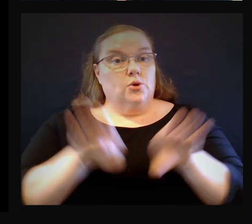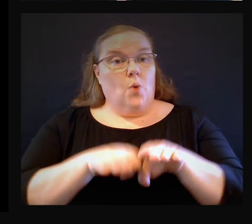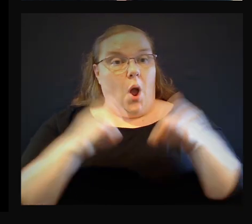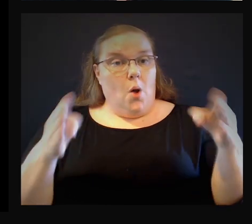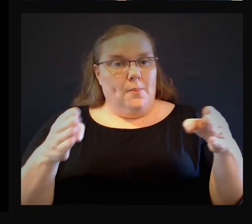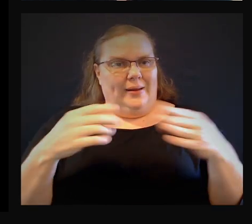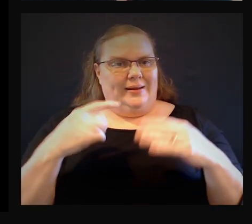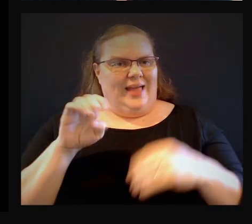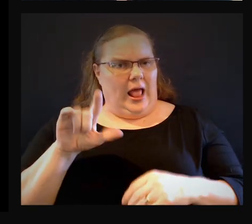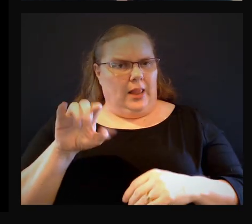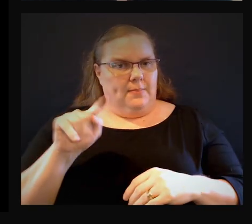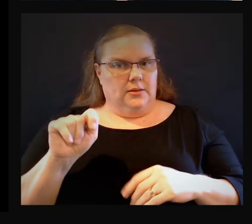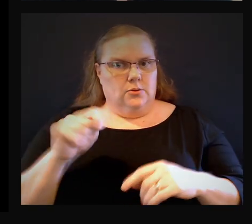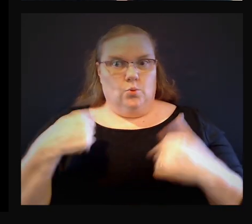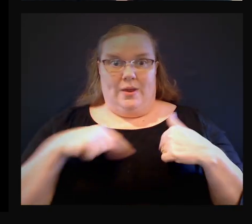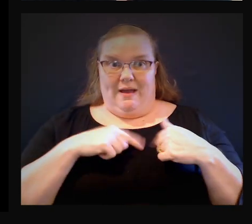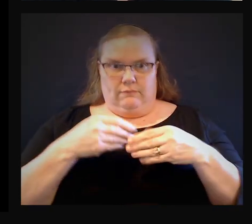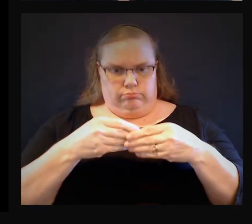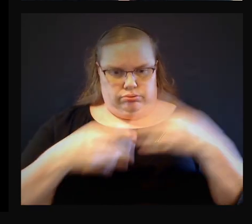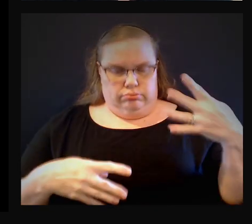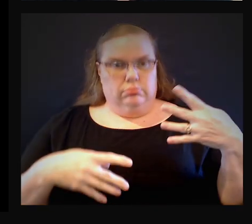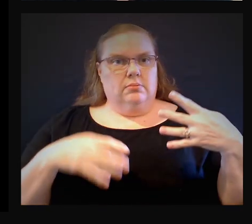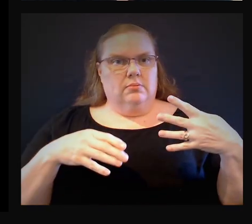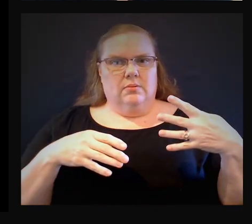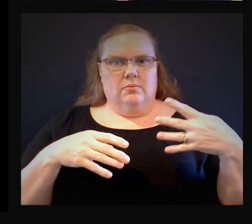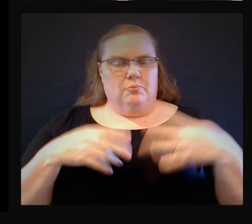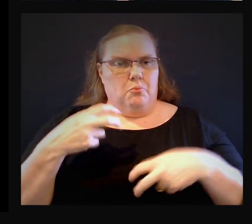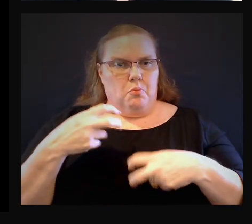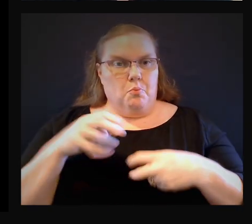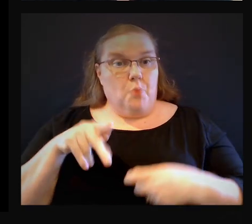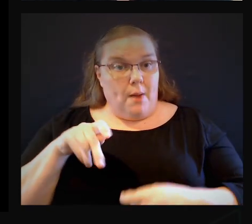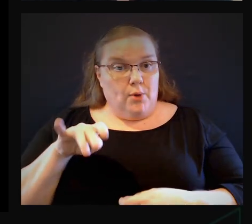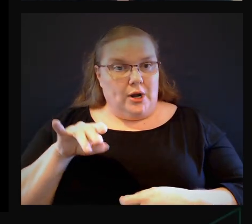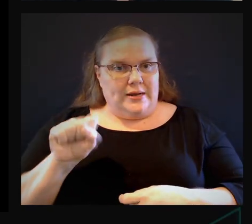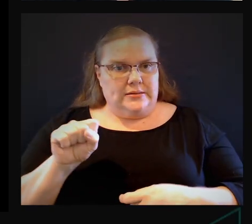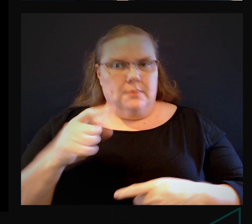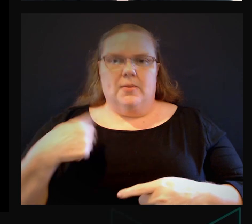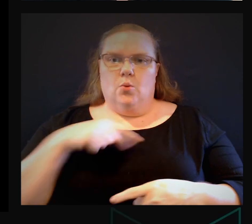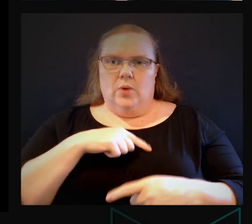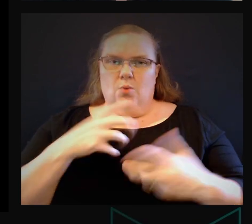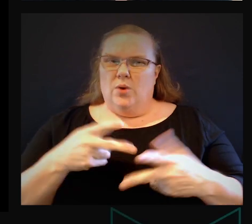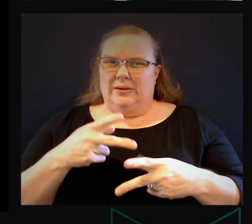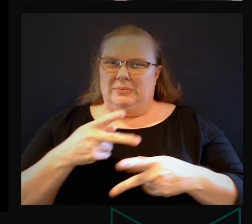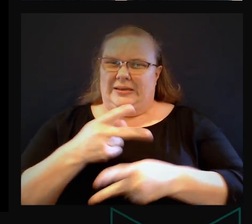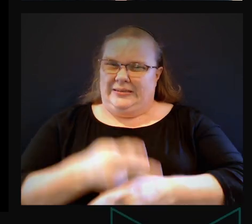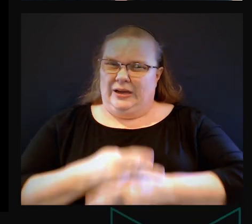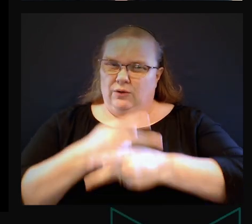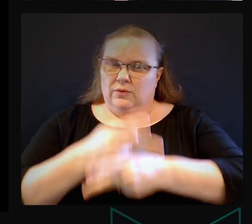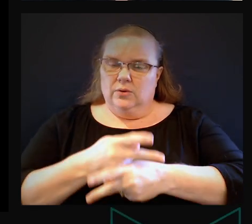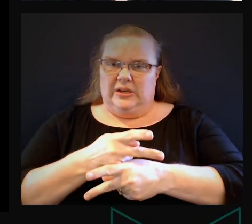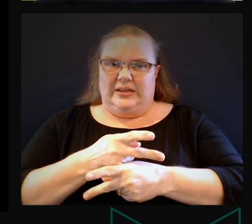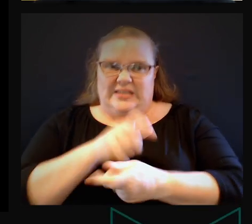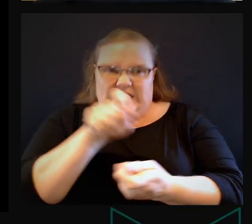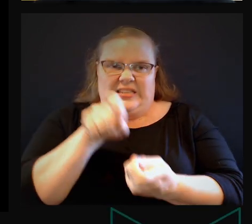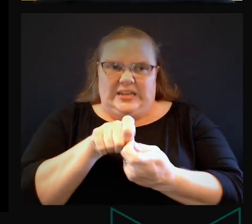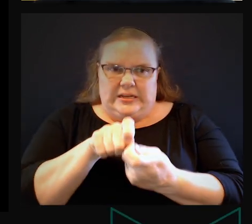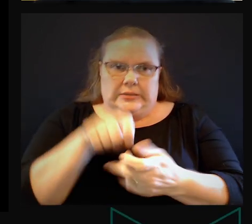we are greeted by a huge number of properties. In this case, finding the properties we care about can be especially tedious if we have to go through every Actor in the array.